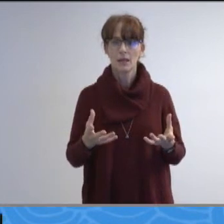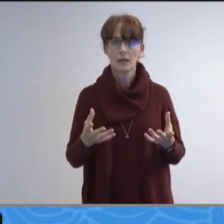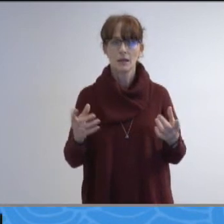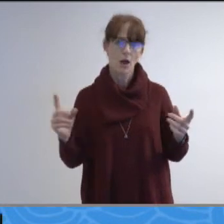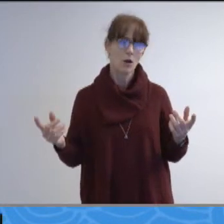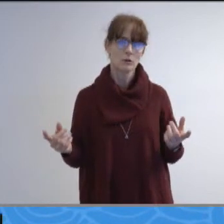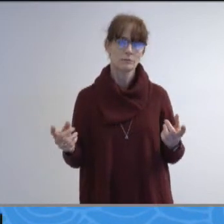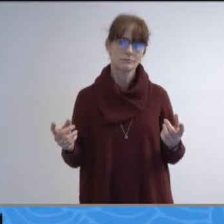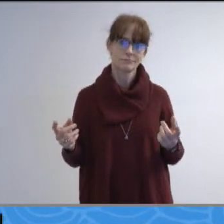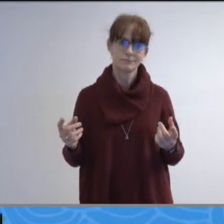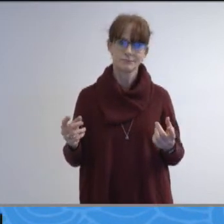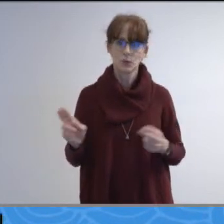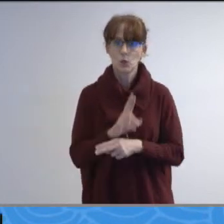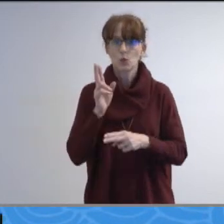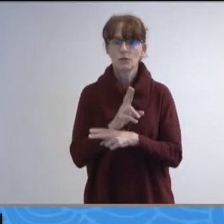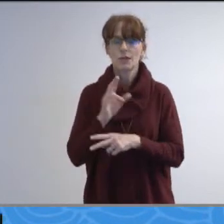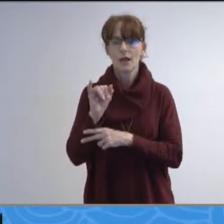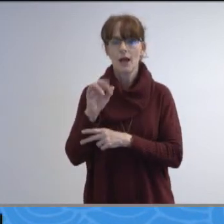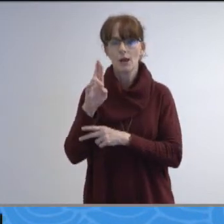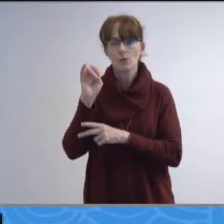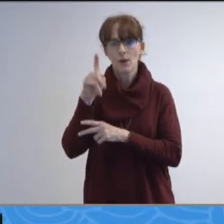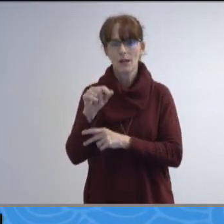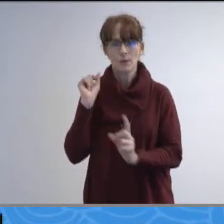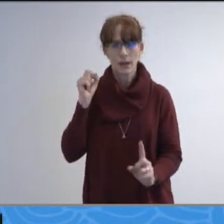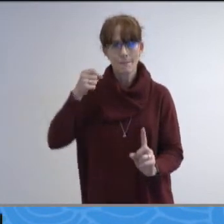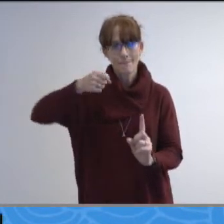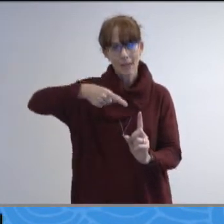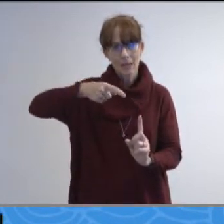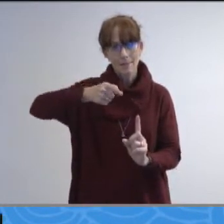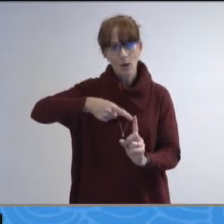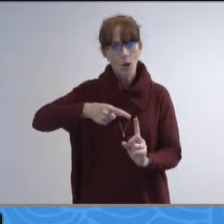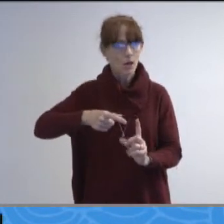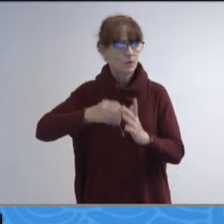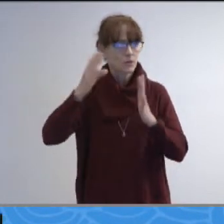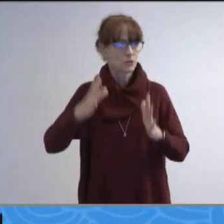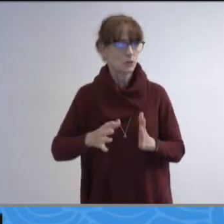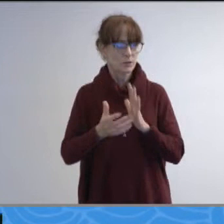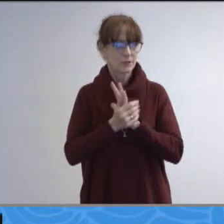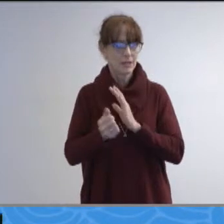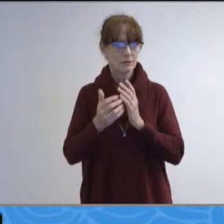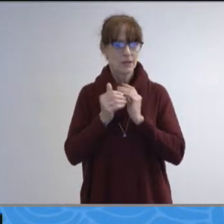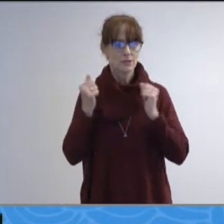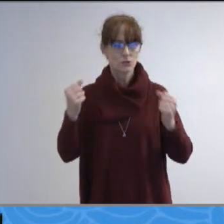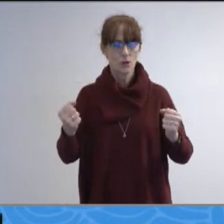because of the way we're able to pinpoint your students skills and strengths